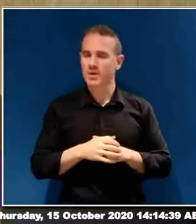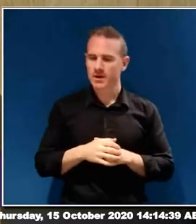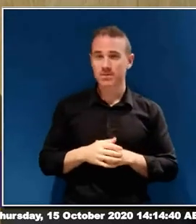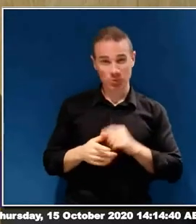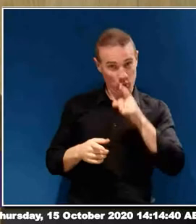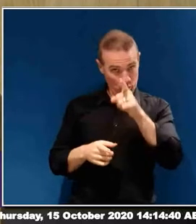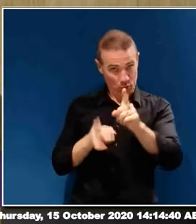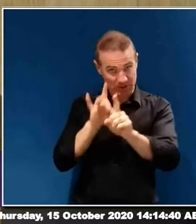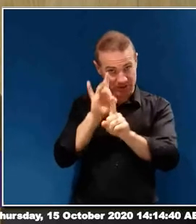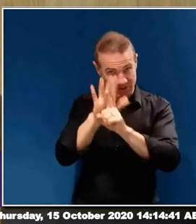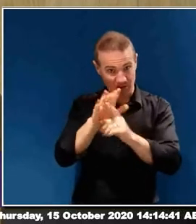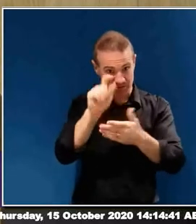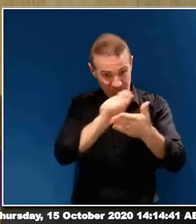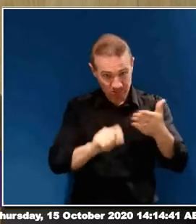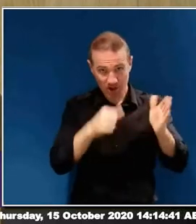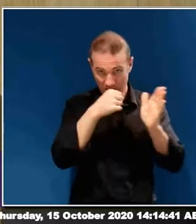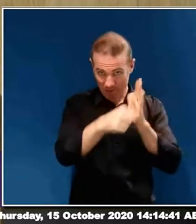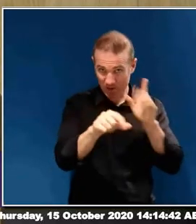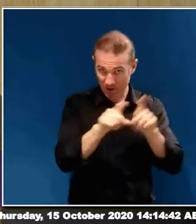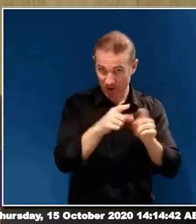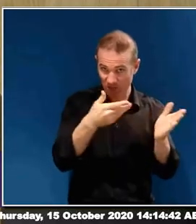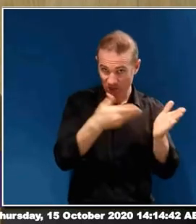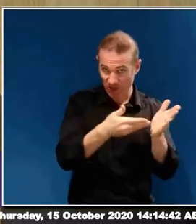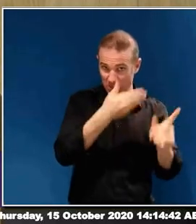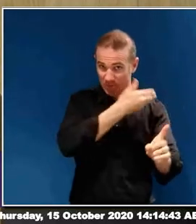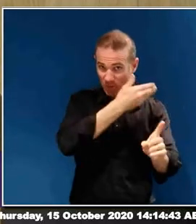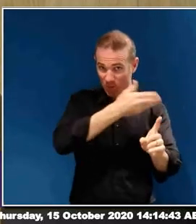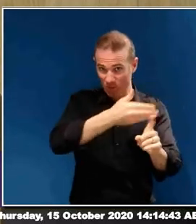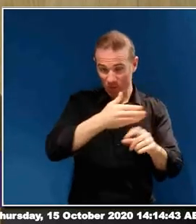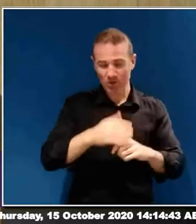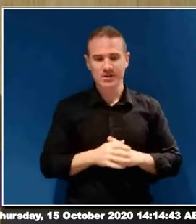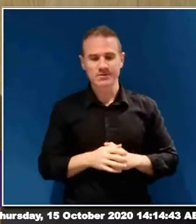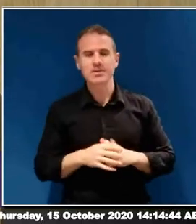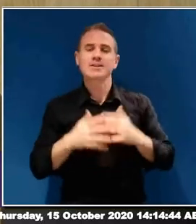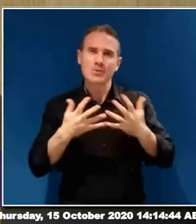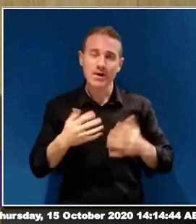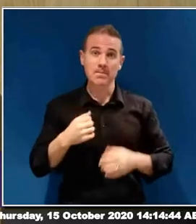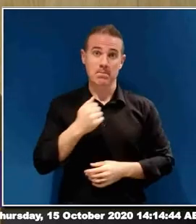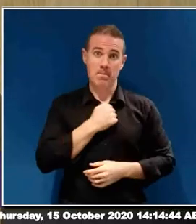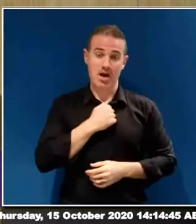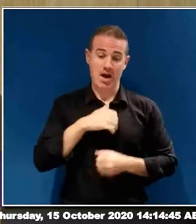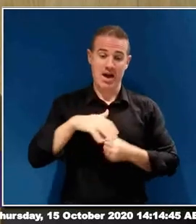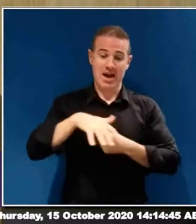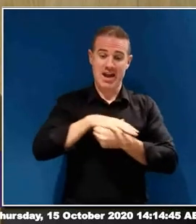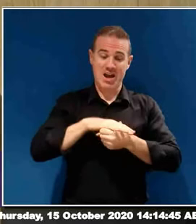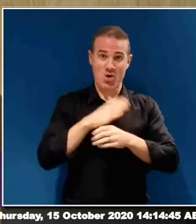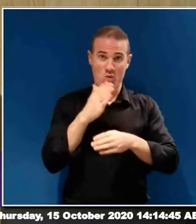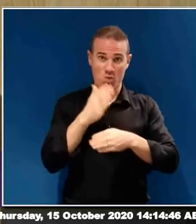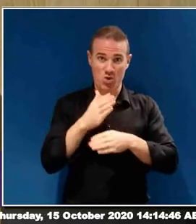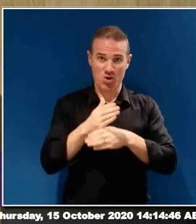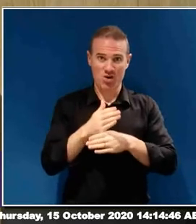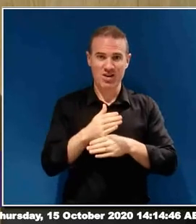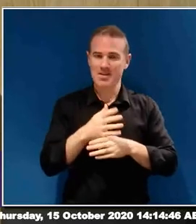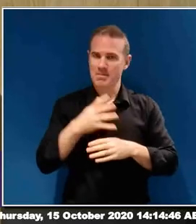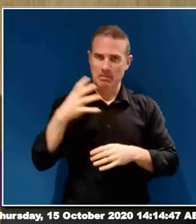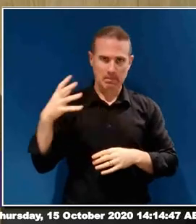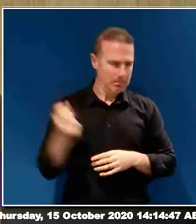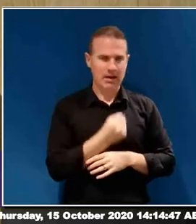The areas I worked in, it had to be - there had to be a senior guidance officer involved in the application, but it was signed off